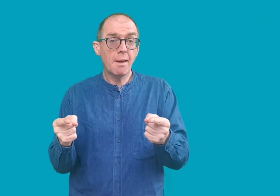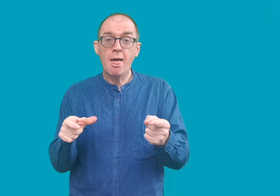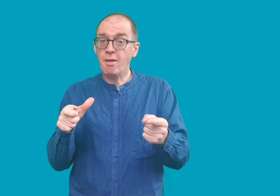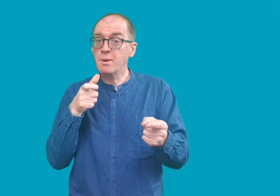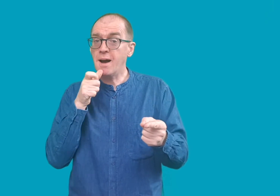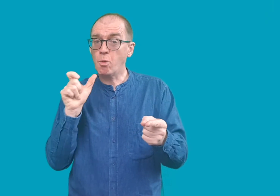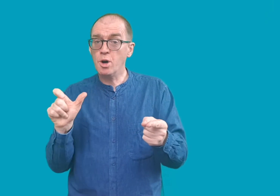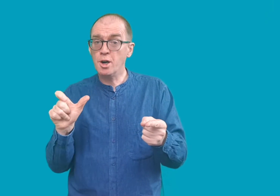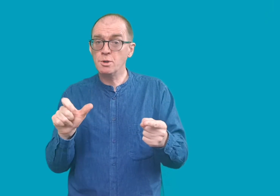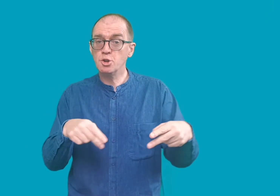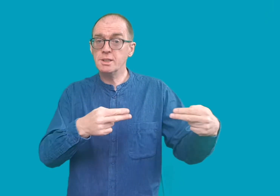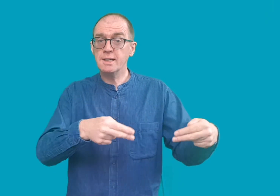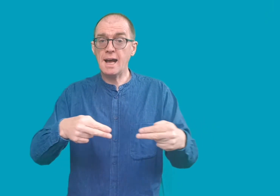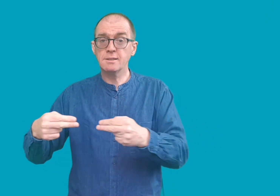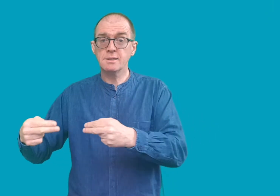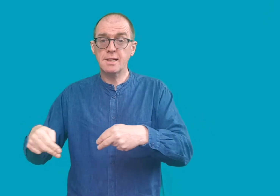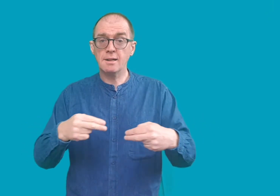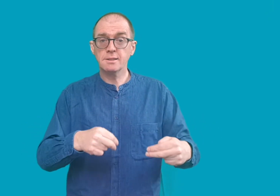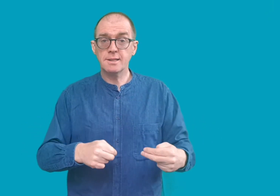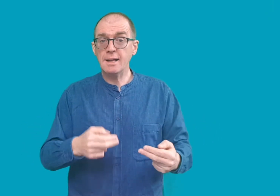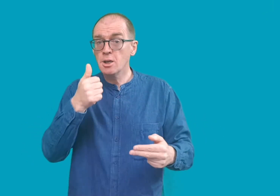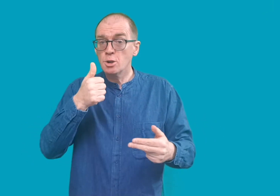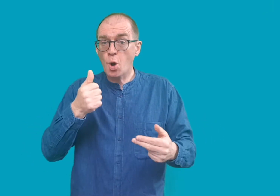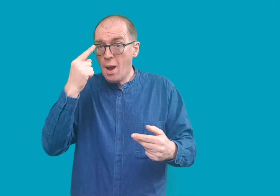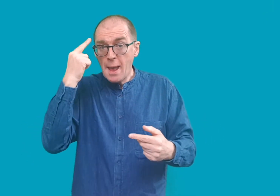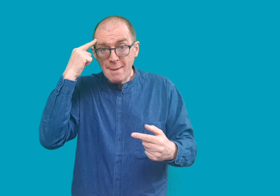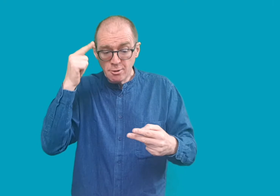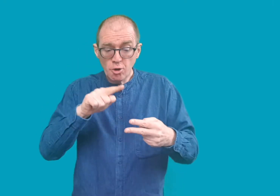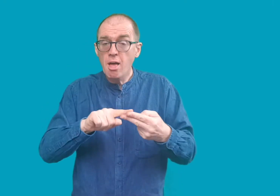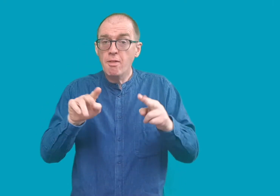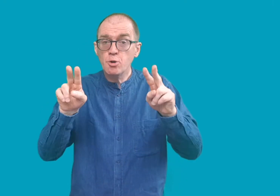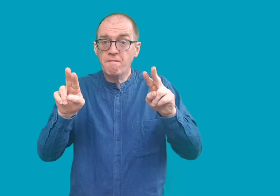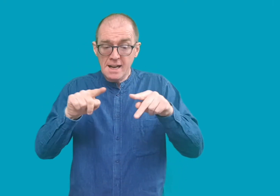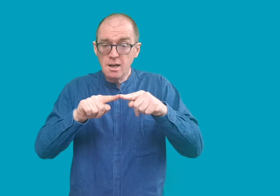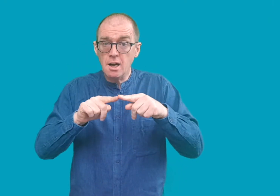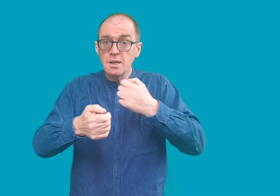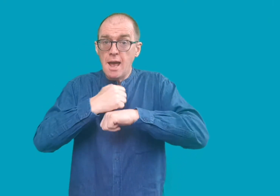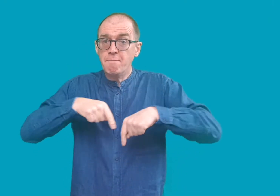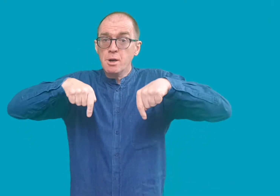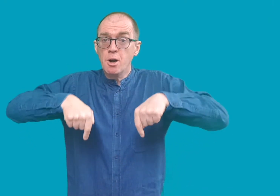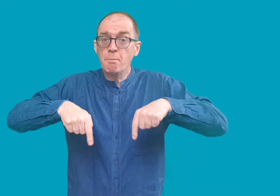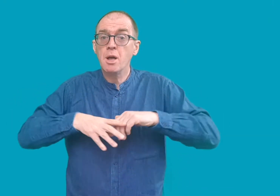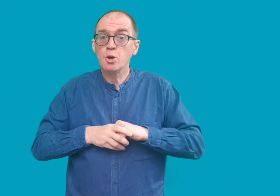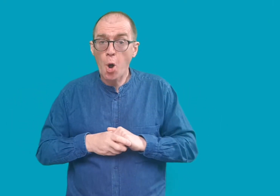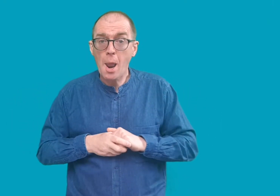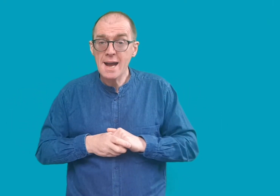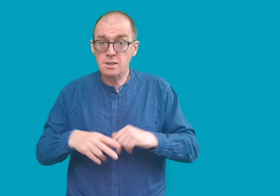Then we have a word which is 'dance'. So, imagine that your fingers have become your legs.